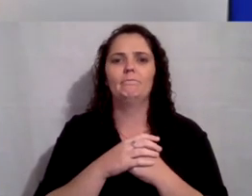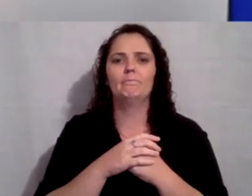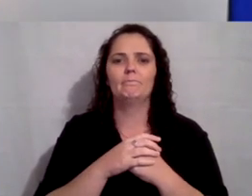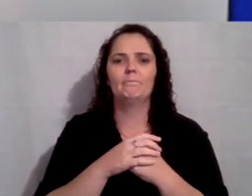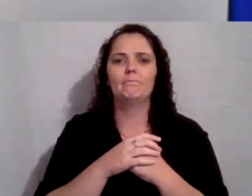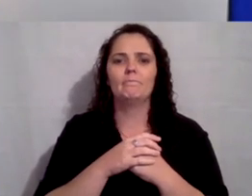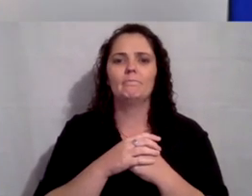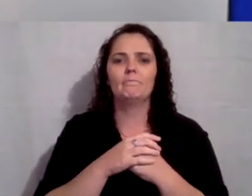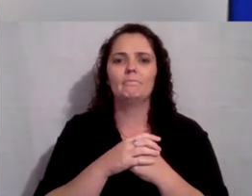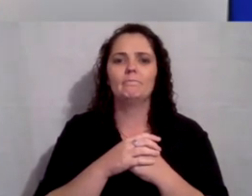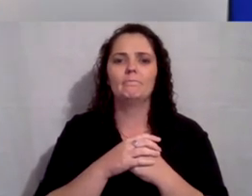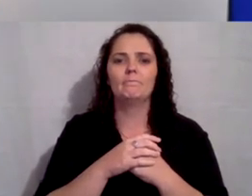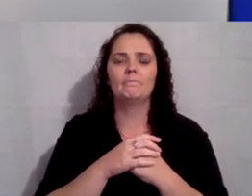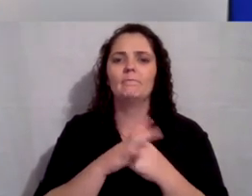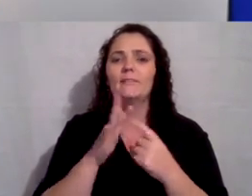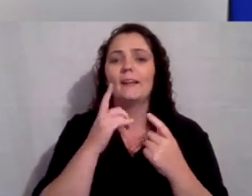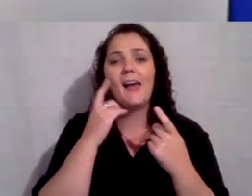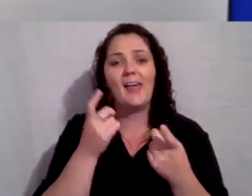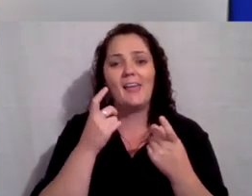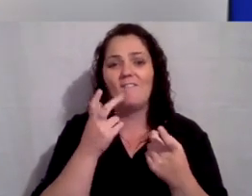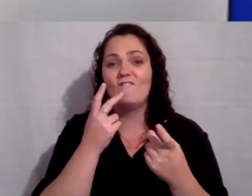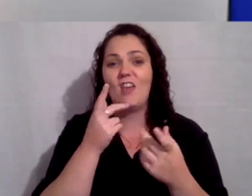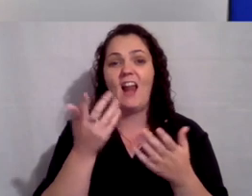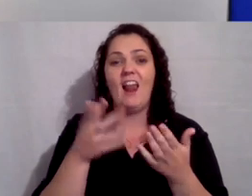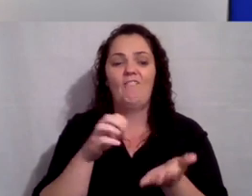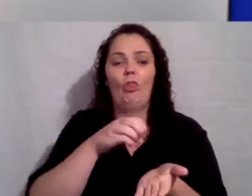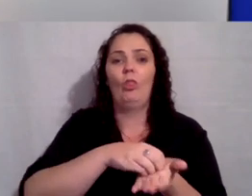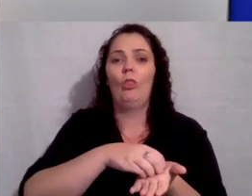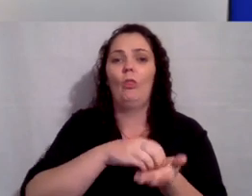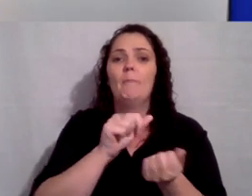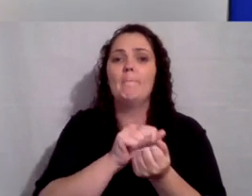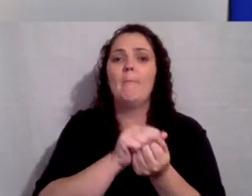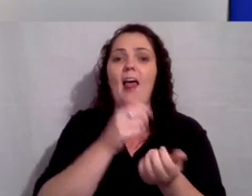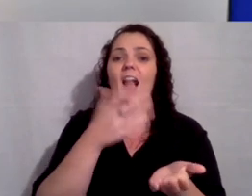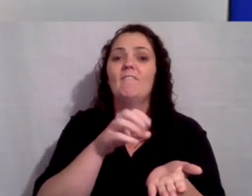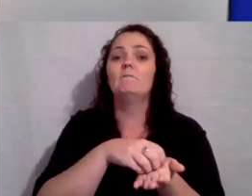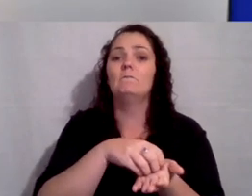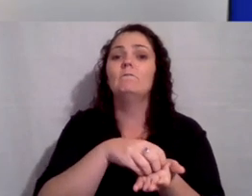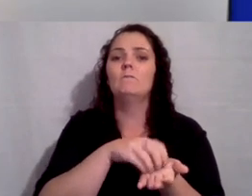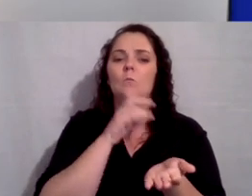because if you keep this eraser resting on your sheet of paper, it'll make a lovely little oily stain on your sheet of paper.